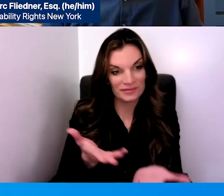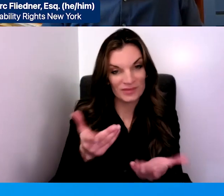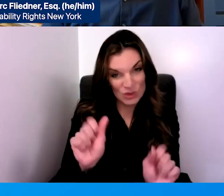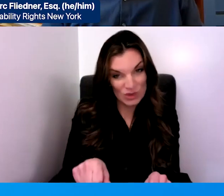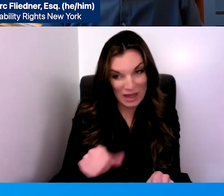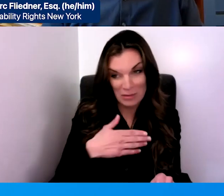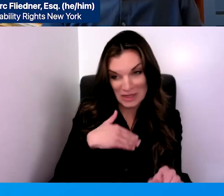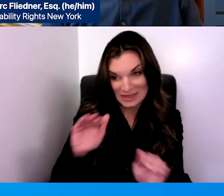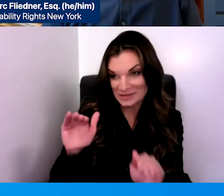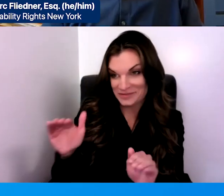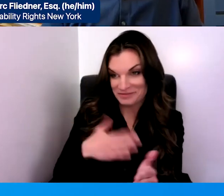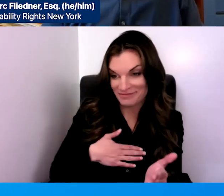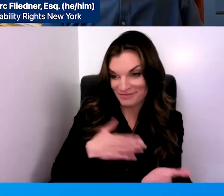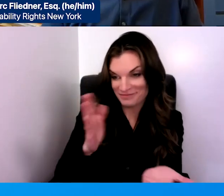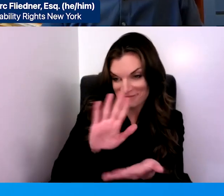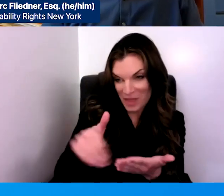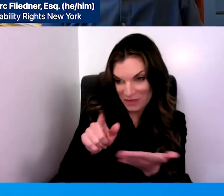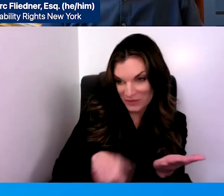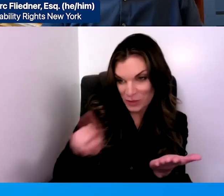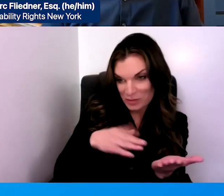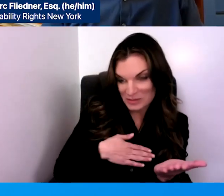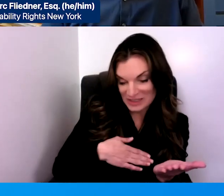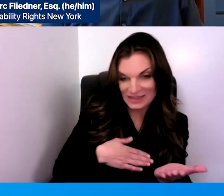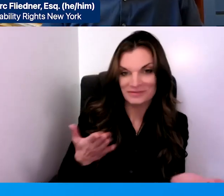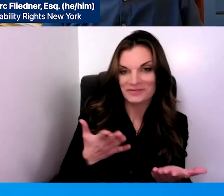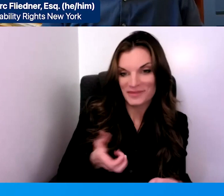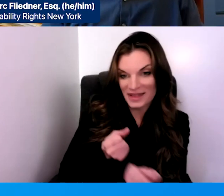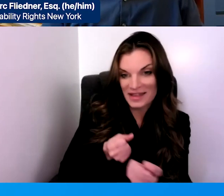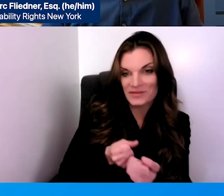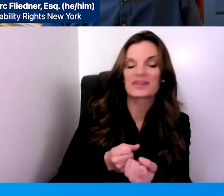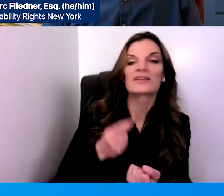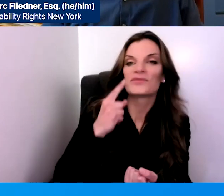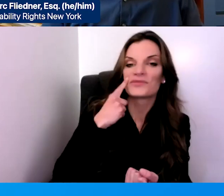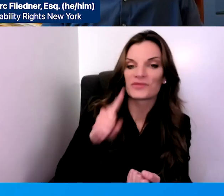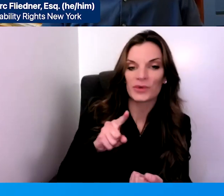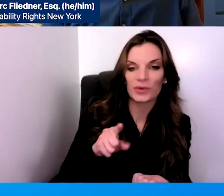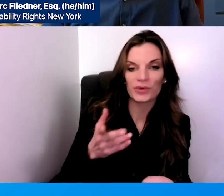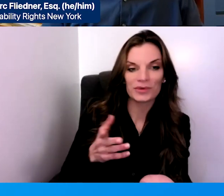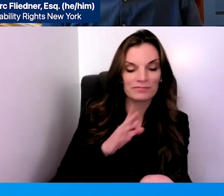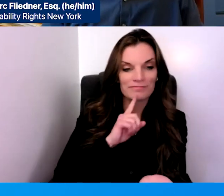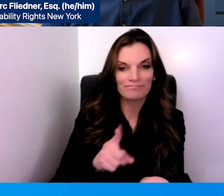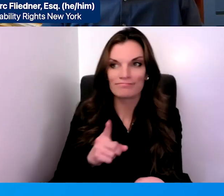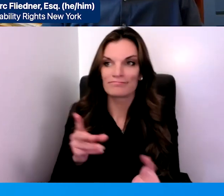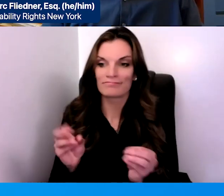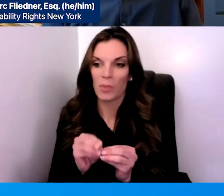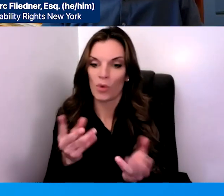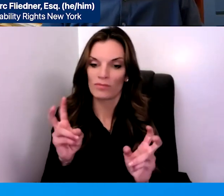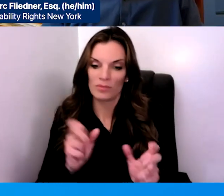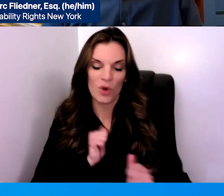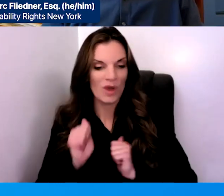would love for everybody to take away from this to advocate for being more proactive than